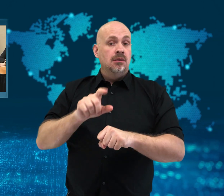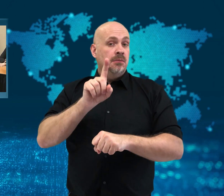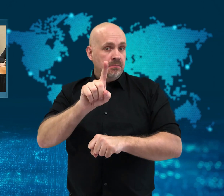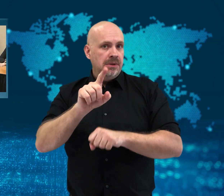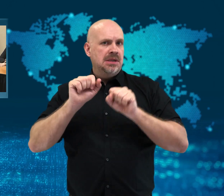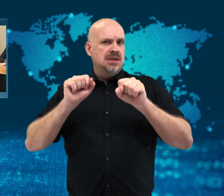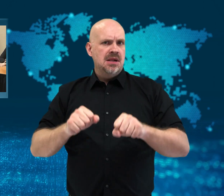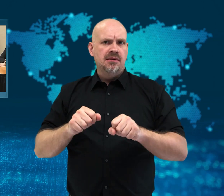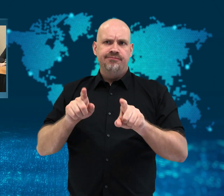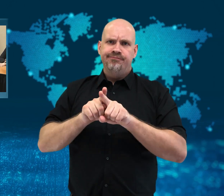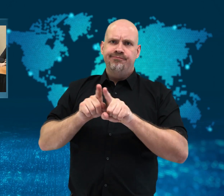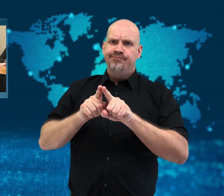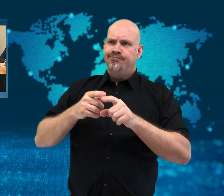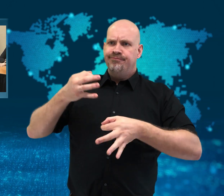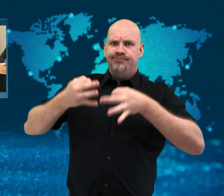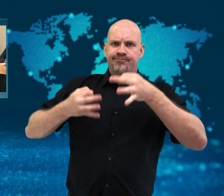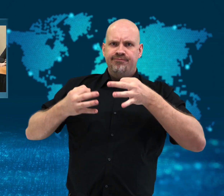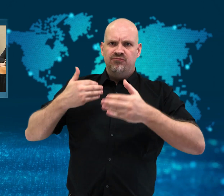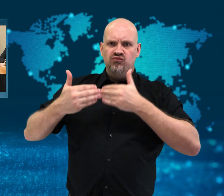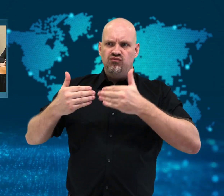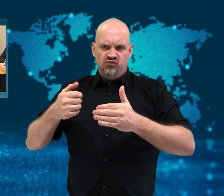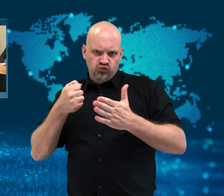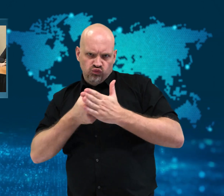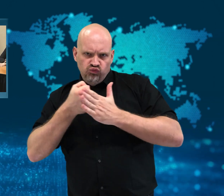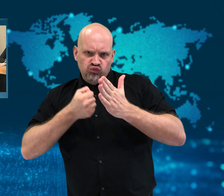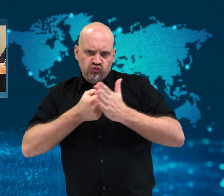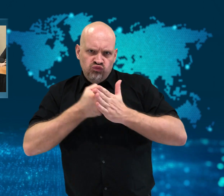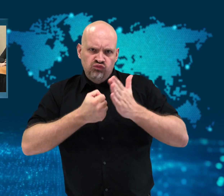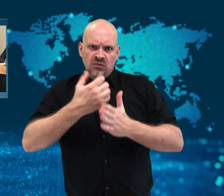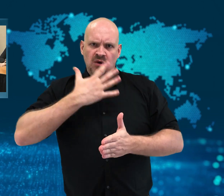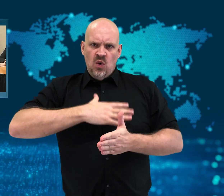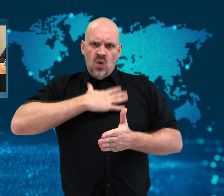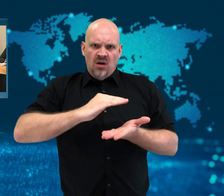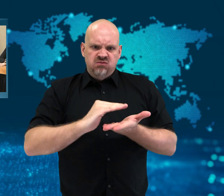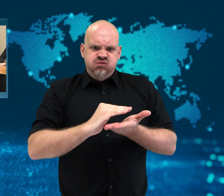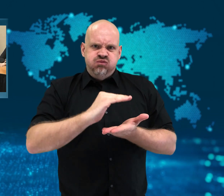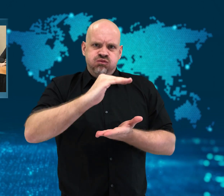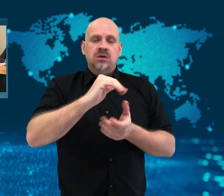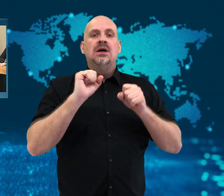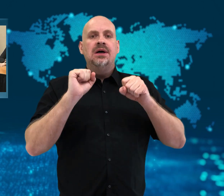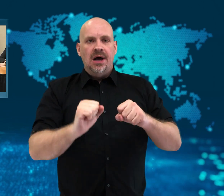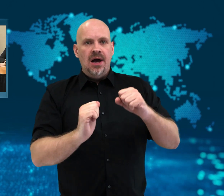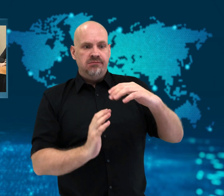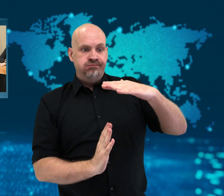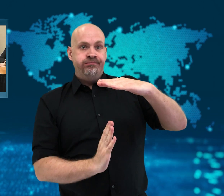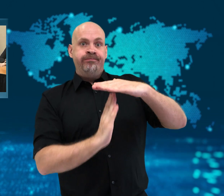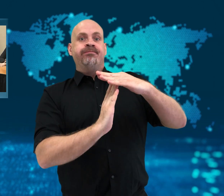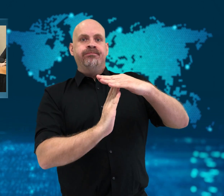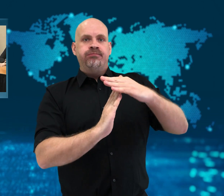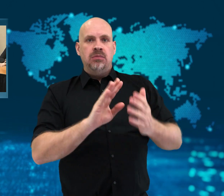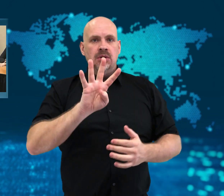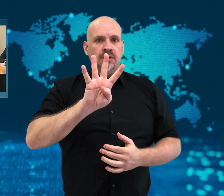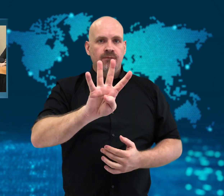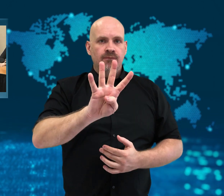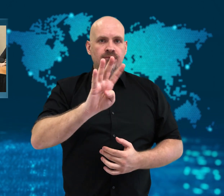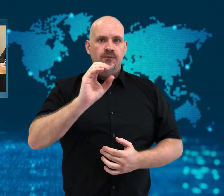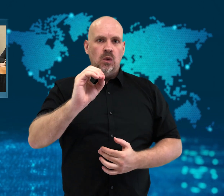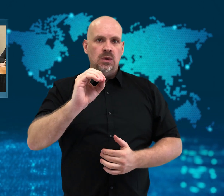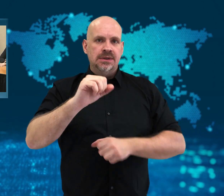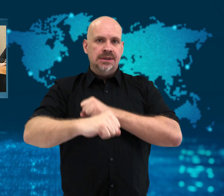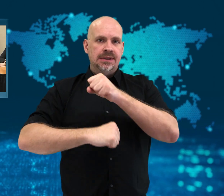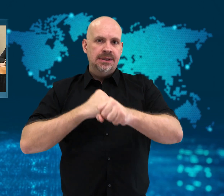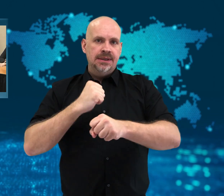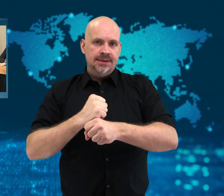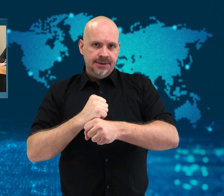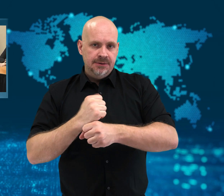as it is rare police officers are convicted of murder.